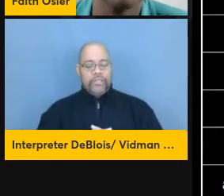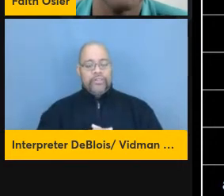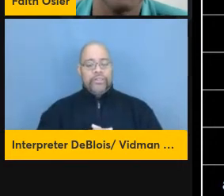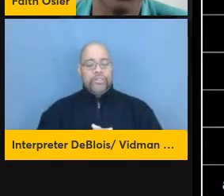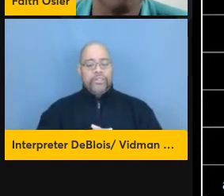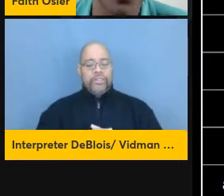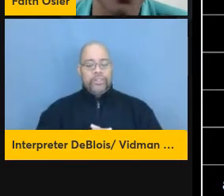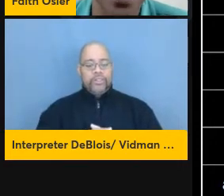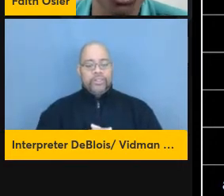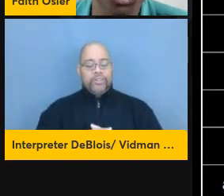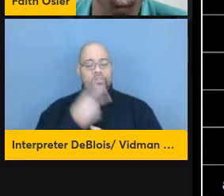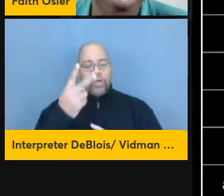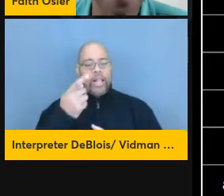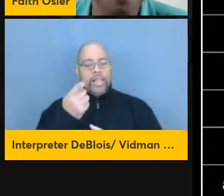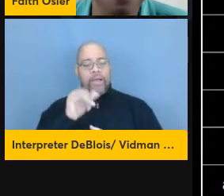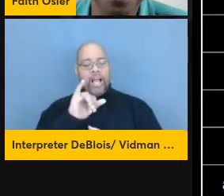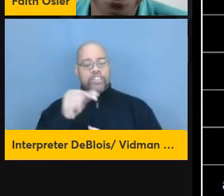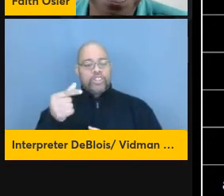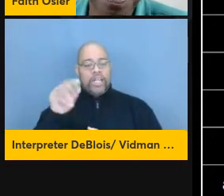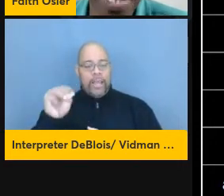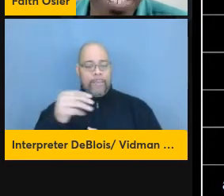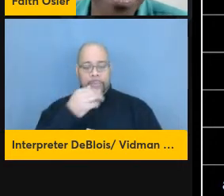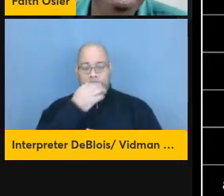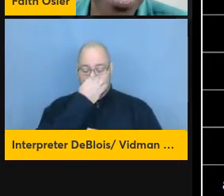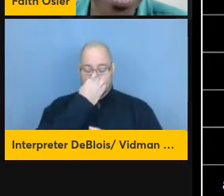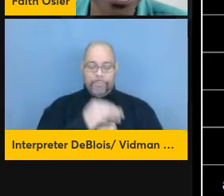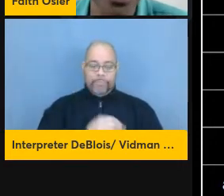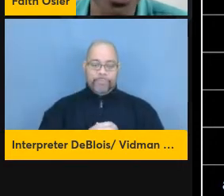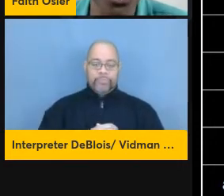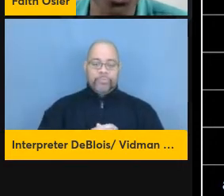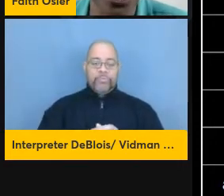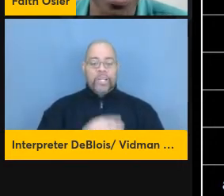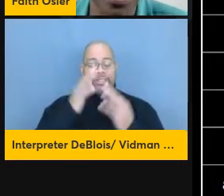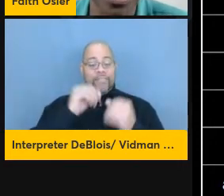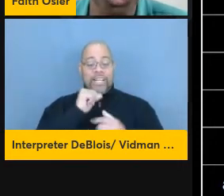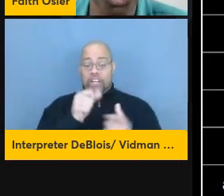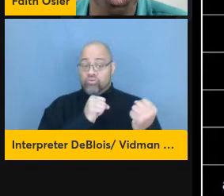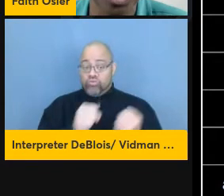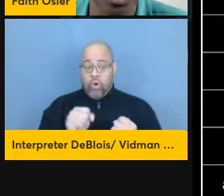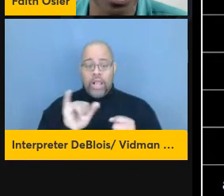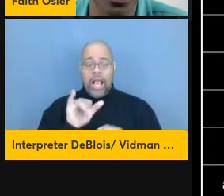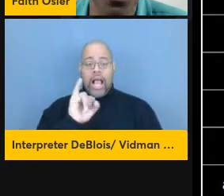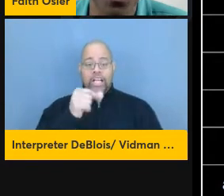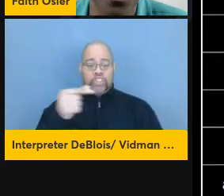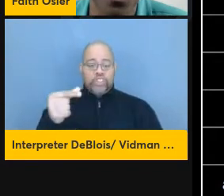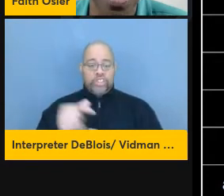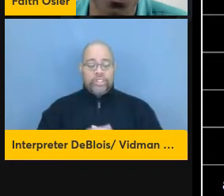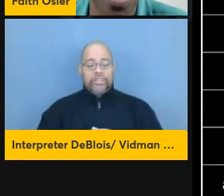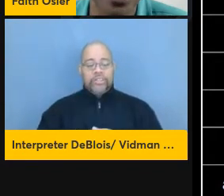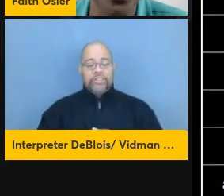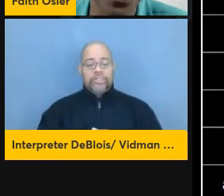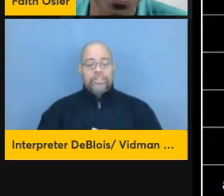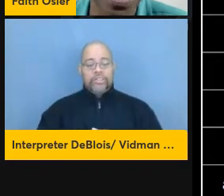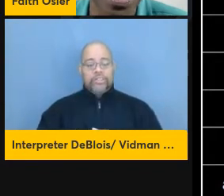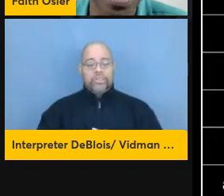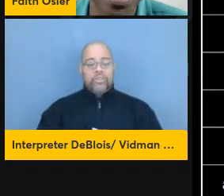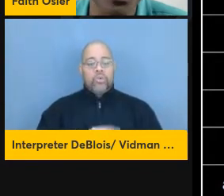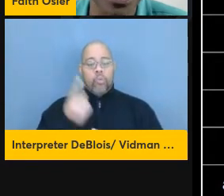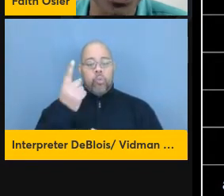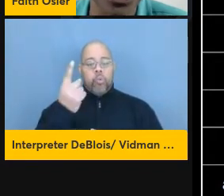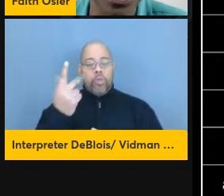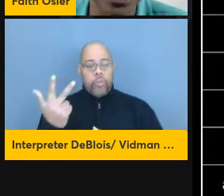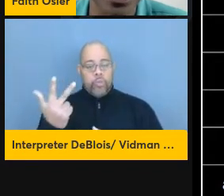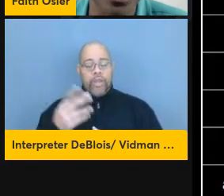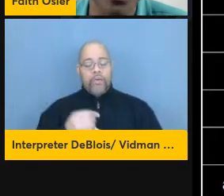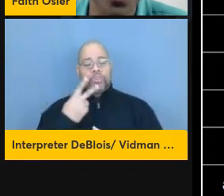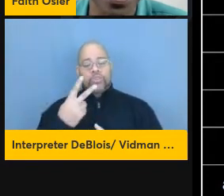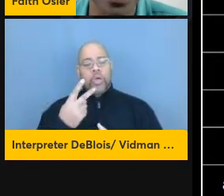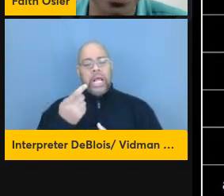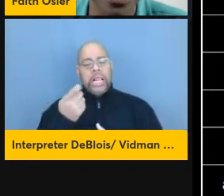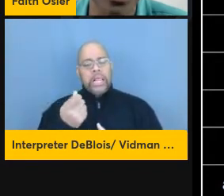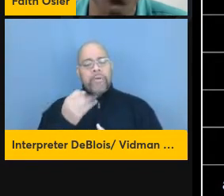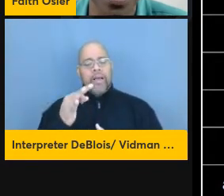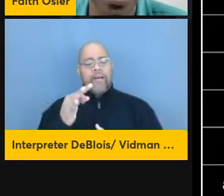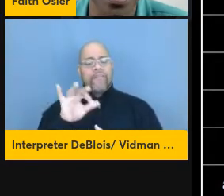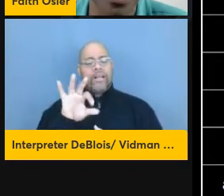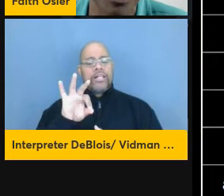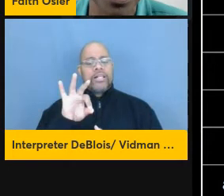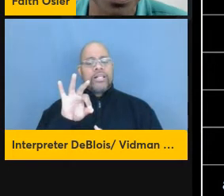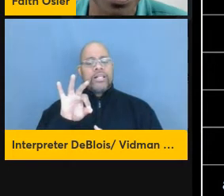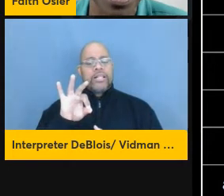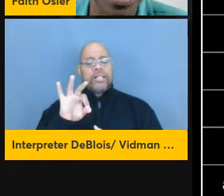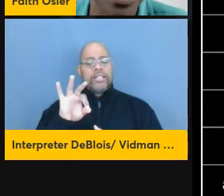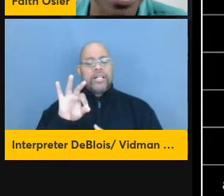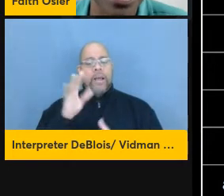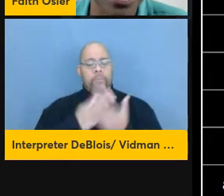we saw a bit of IgM. Certainly not as strong as IgG, one three, and we saw little of the nine psychrophilic antibodies, this is